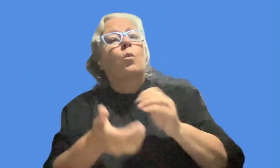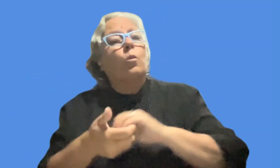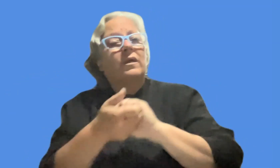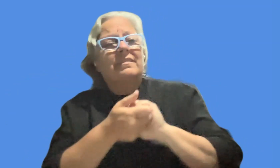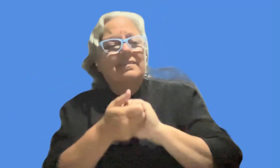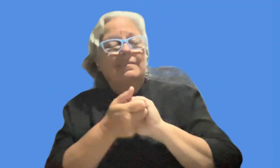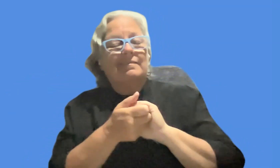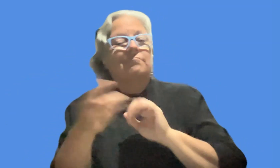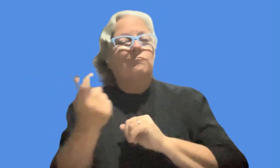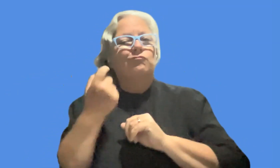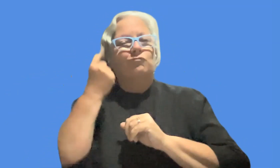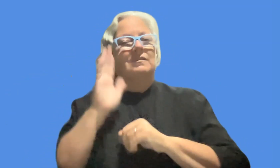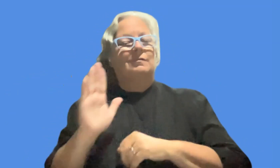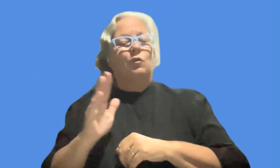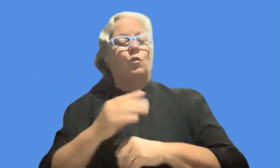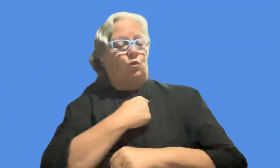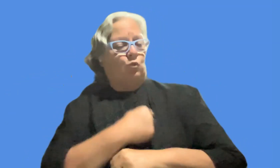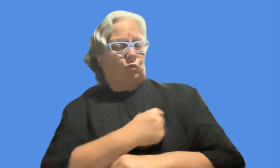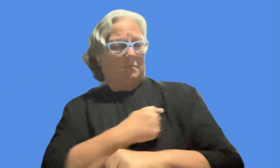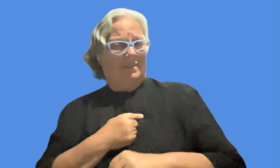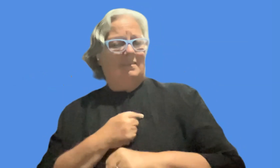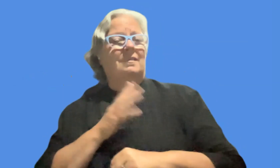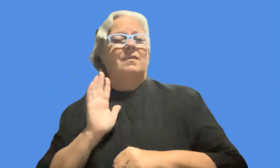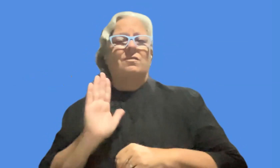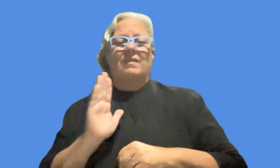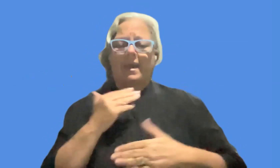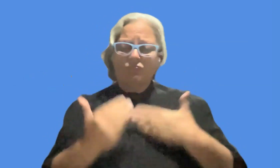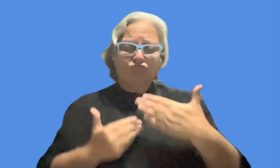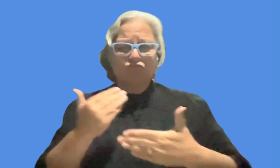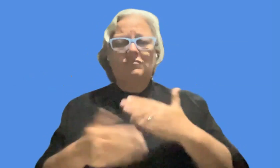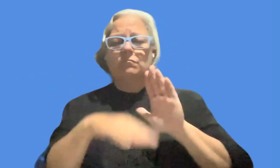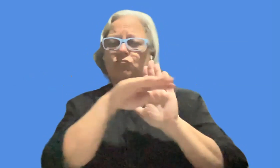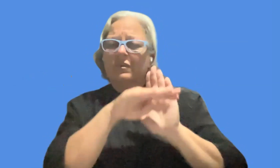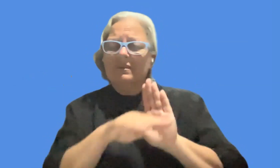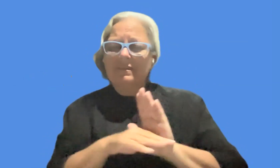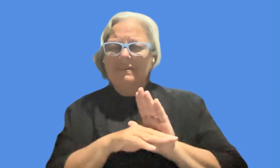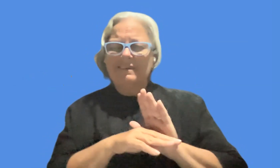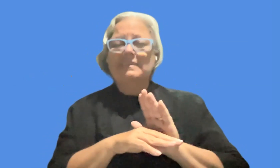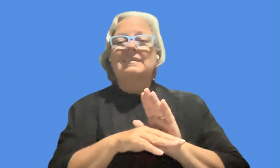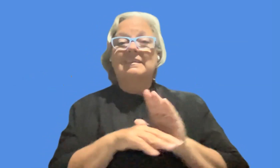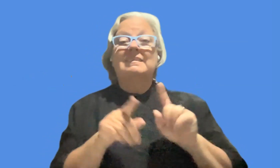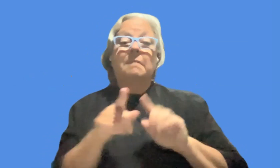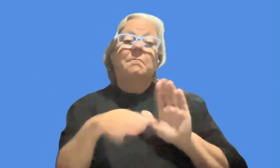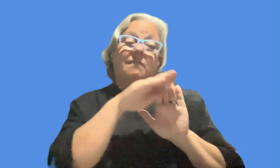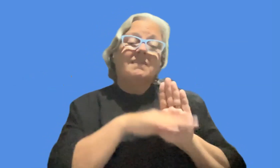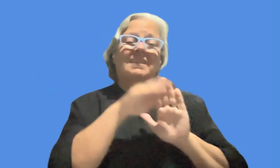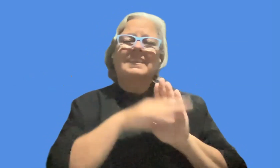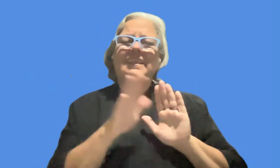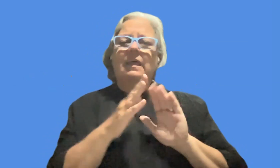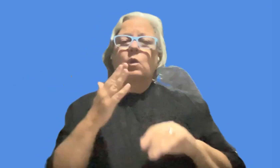We heard today that we now are seeing a focus by humanitarian organizations, on realizing commitments and practice. So going beyond policy